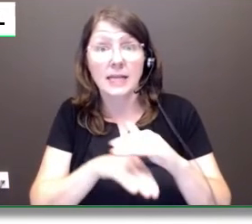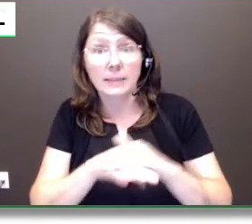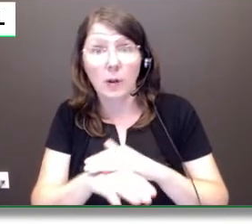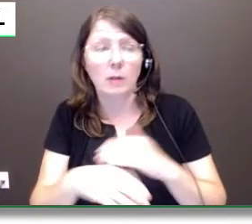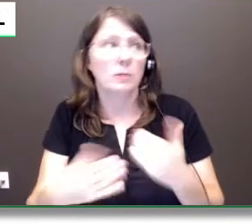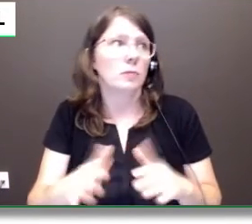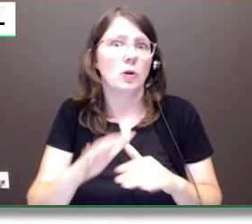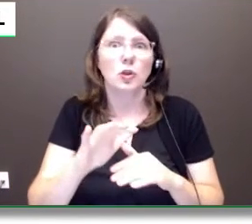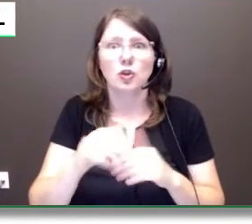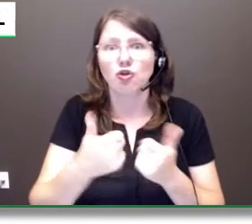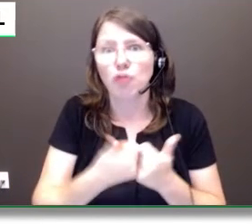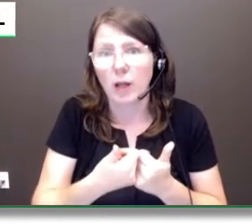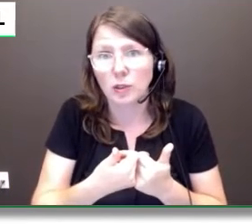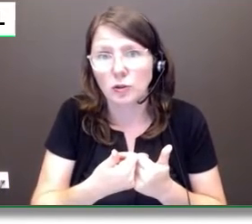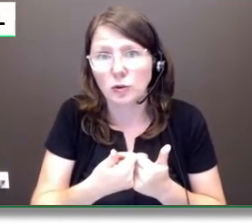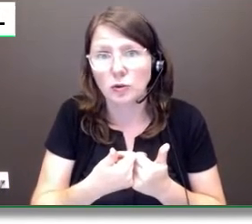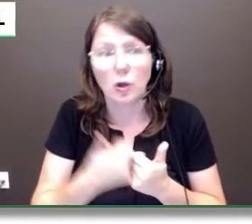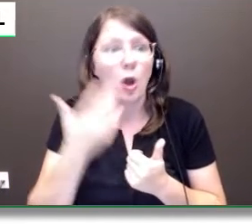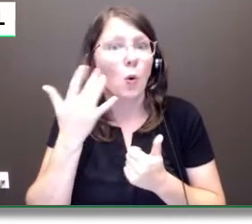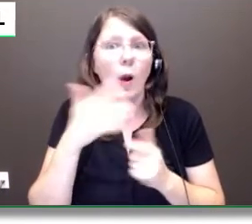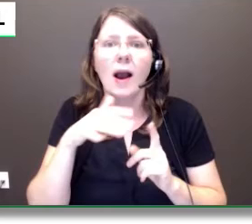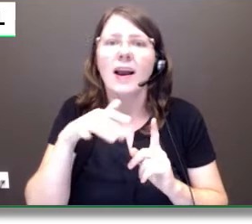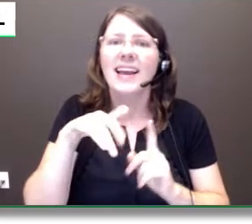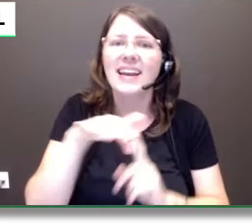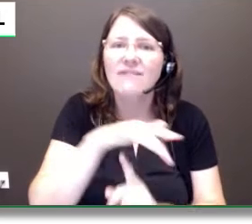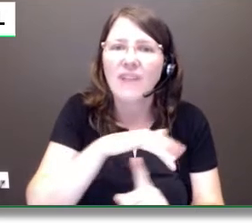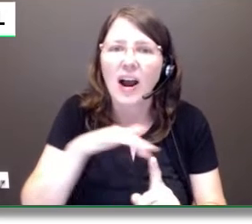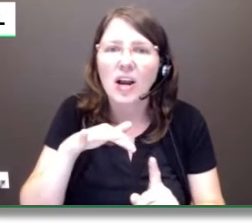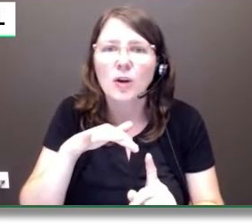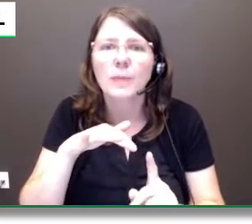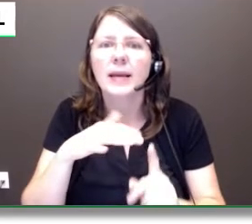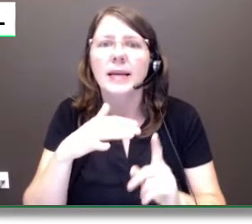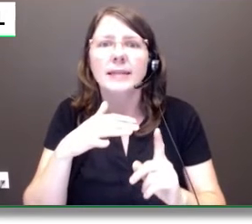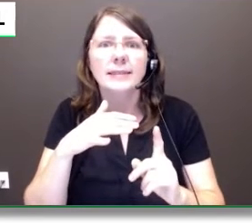historical preservation requirements and this can include you know remoteness and